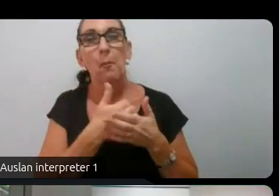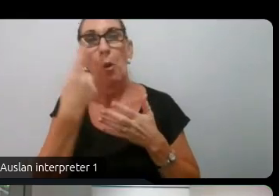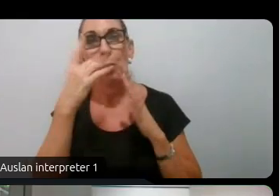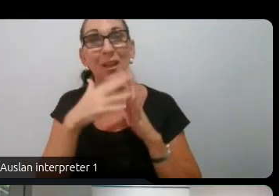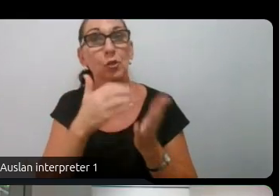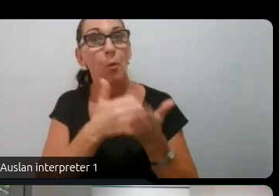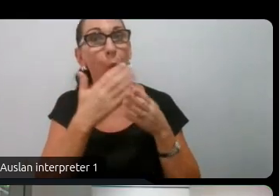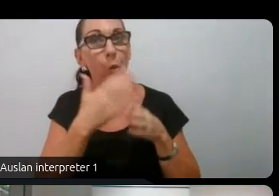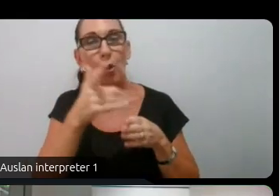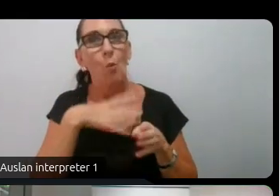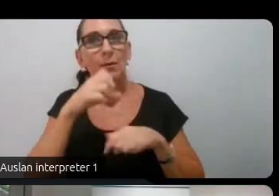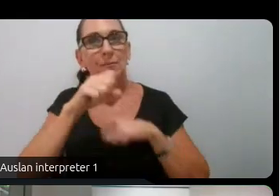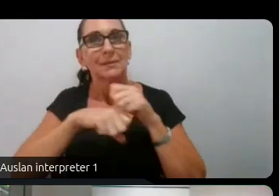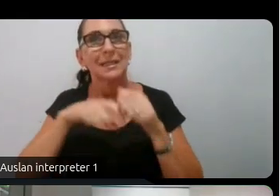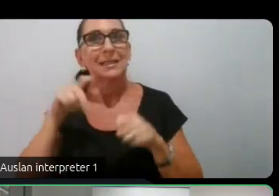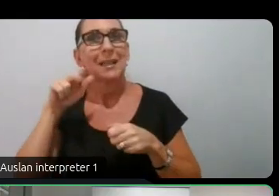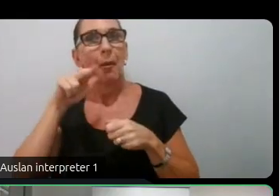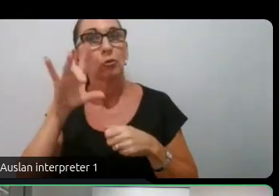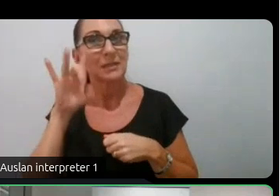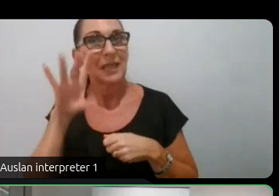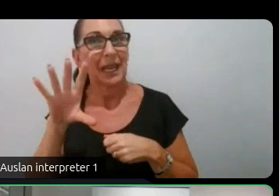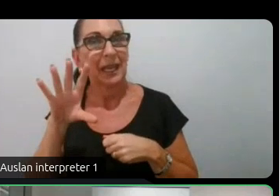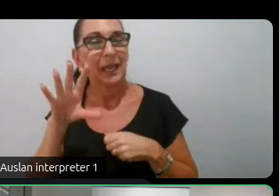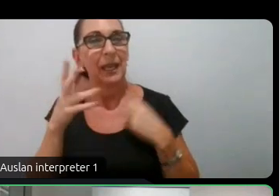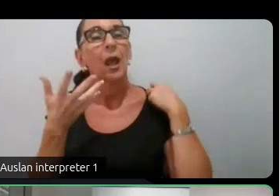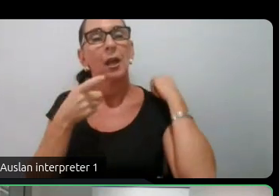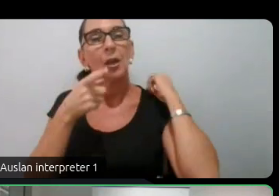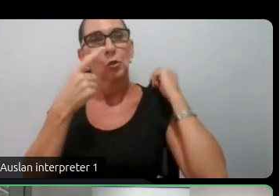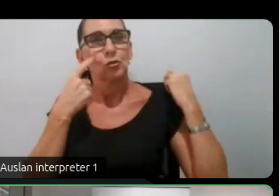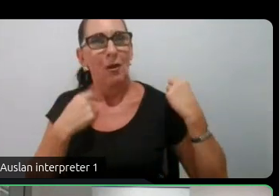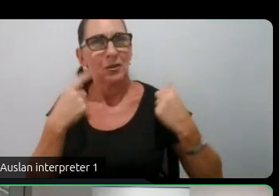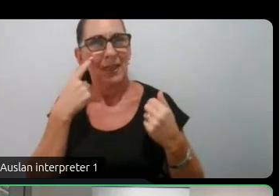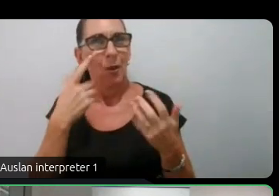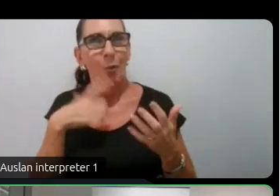want to consider what the current outcomes are of that level of funding, why it's not sufficient,